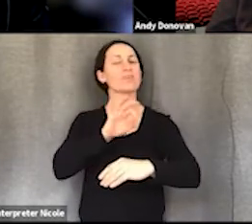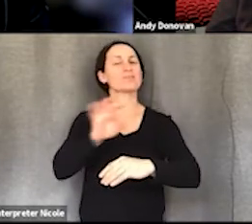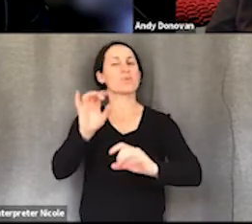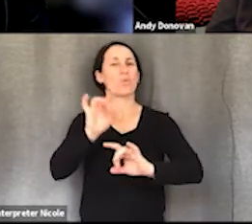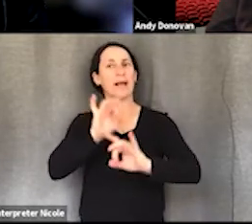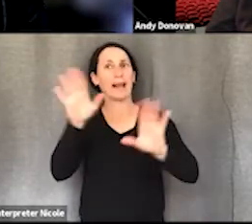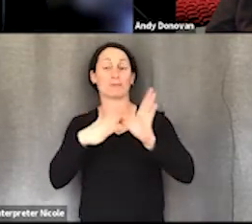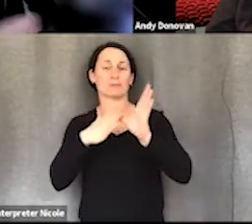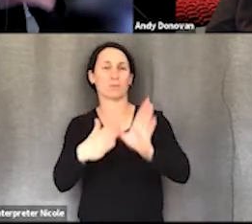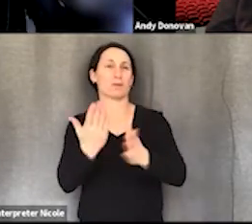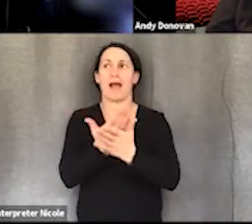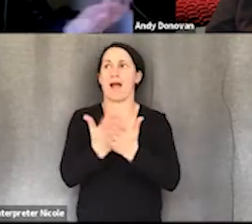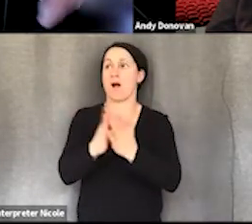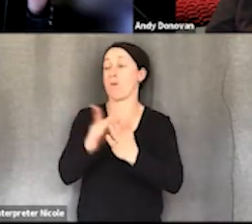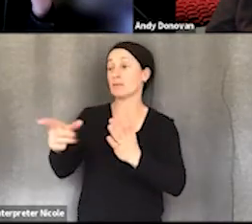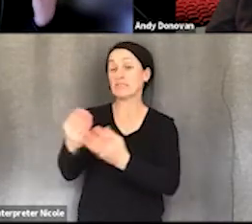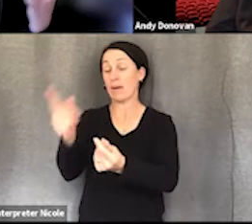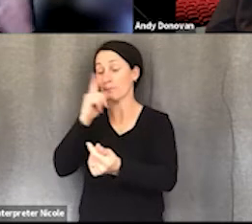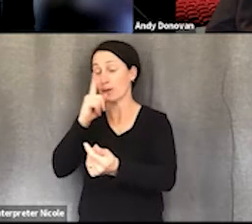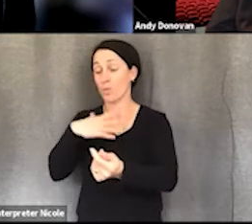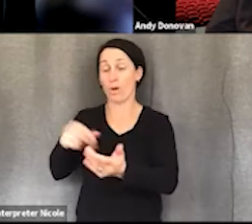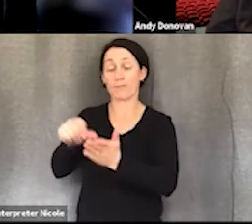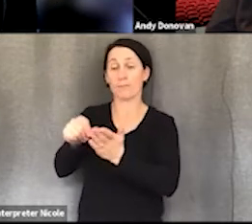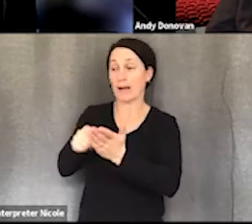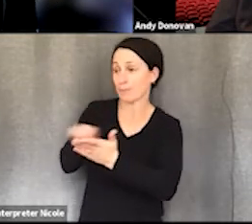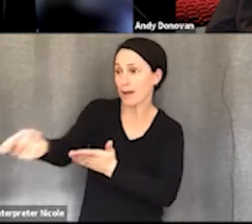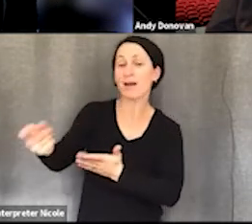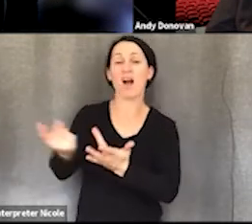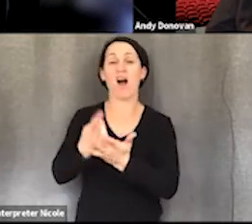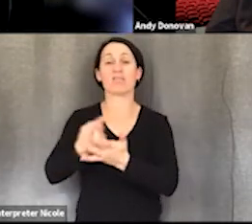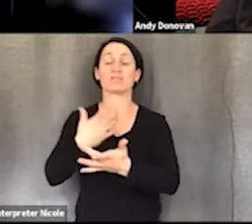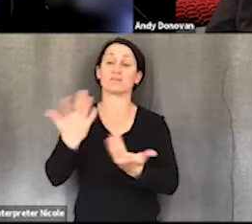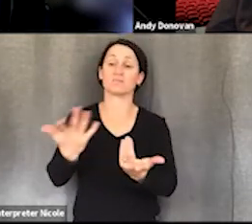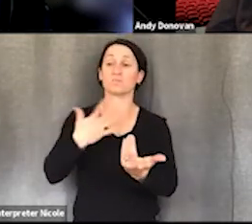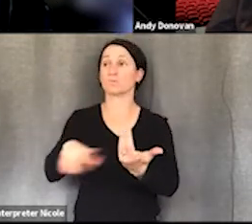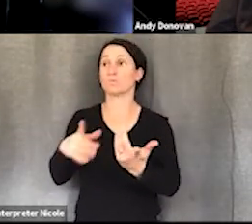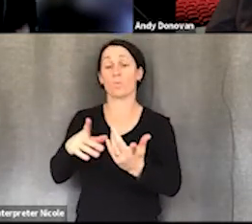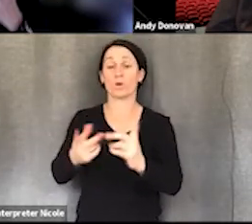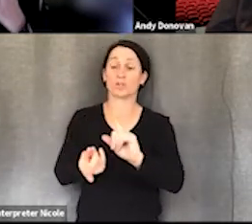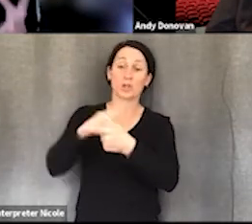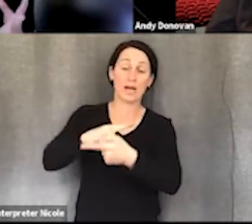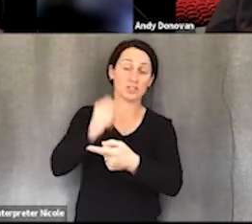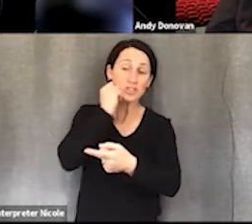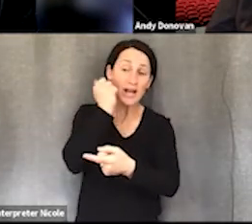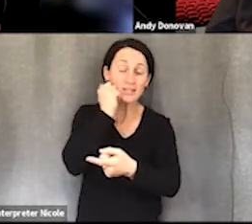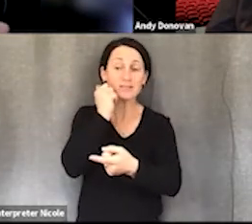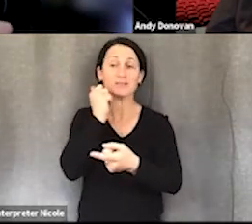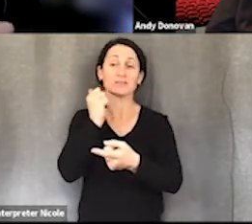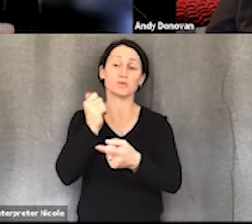Of course we see some people -- reschedule. Of course we see some people wanting a refund and some wanting to are schedule.